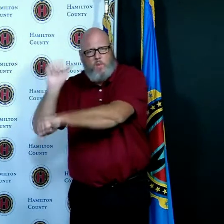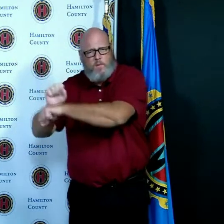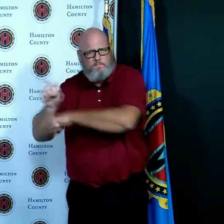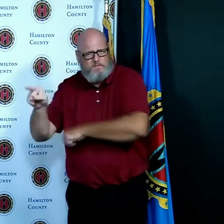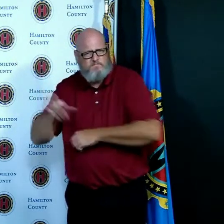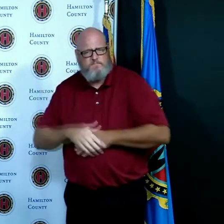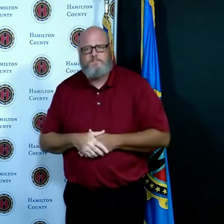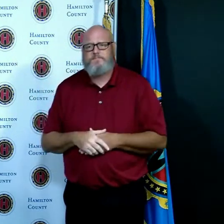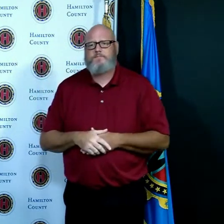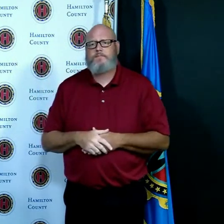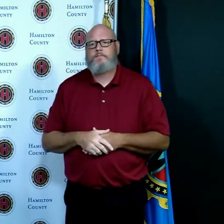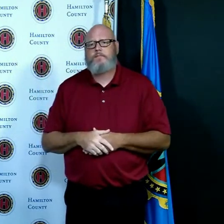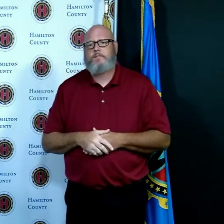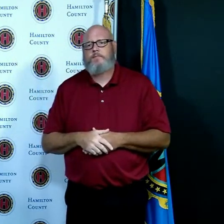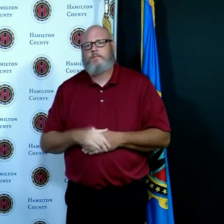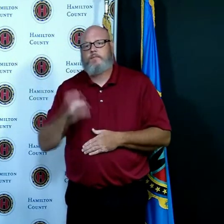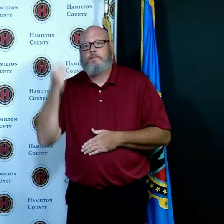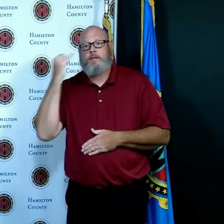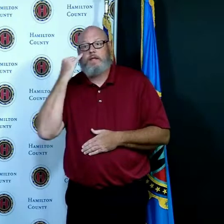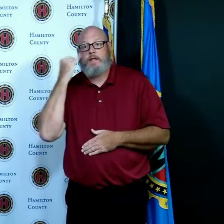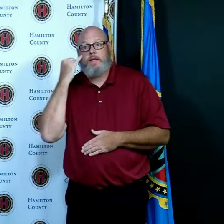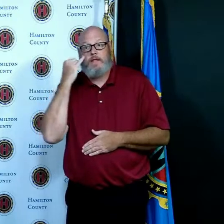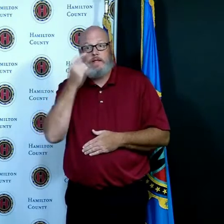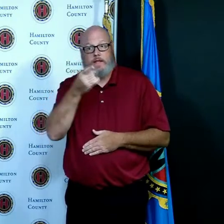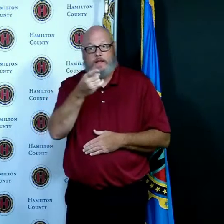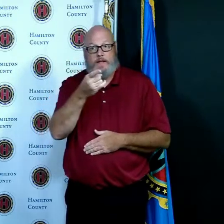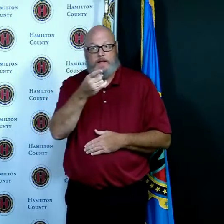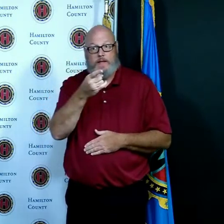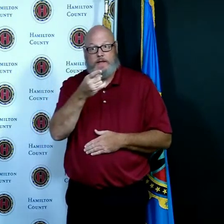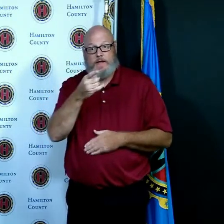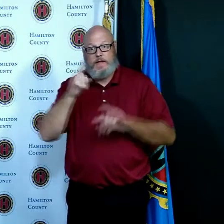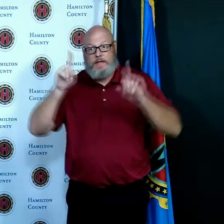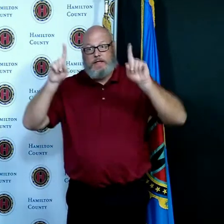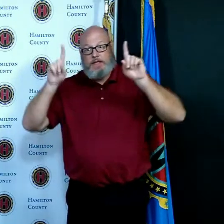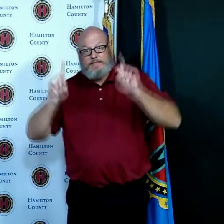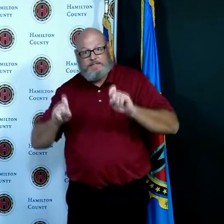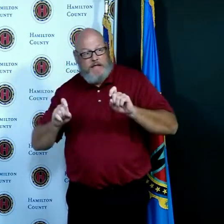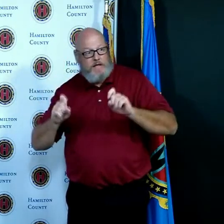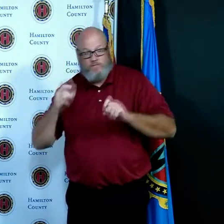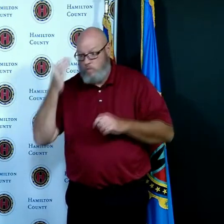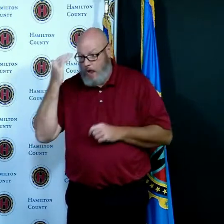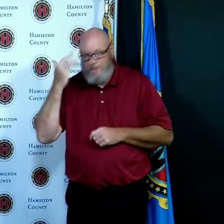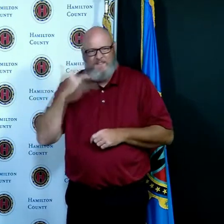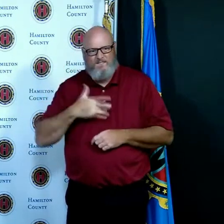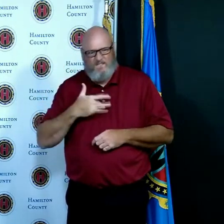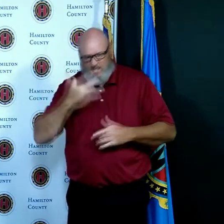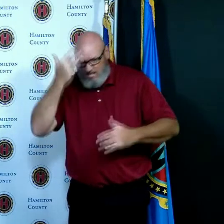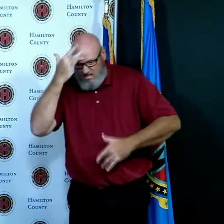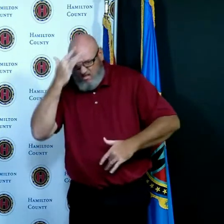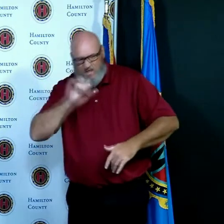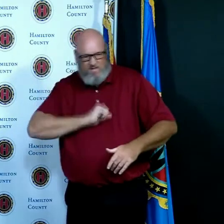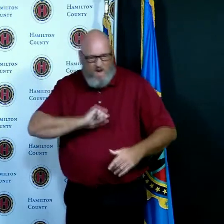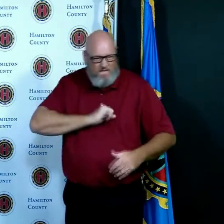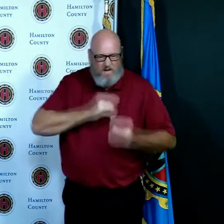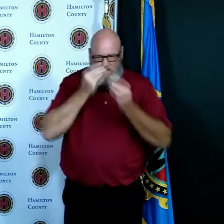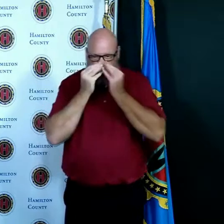because you have symptoms if if you have any kind of symptoms that could be related to Covid and you get a test we're asking you to stay home until